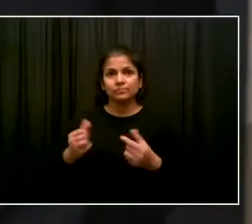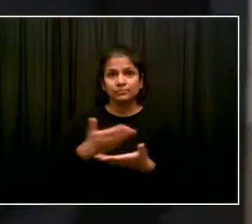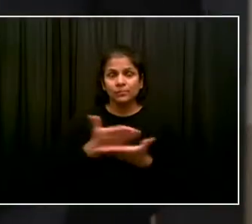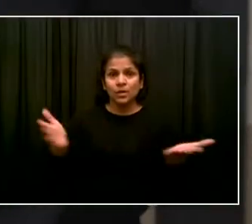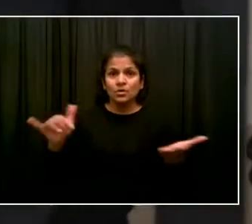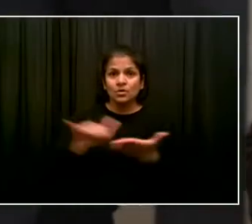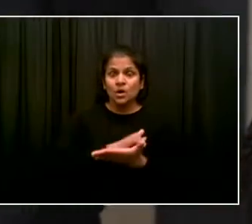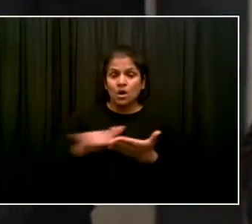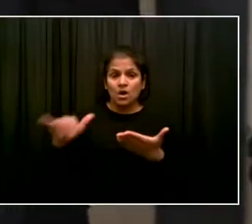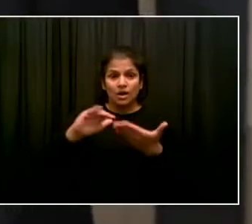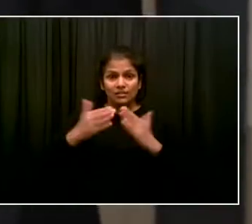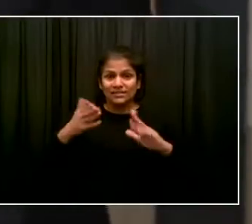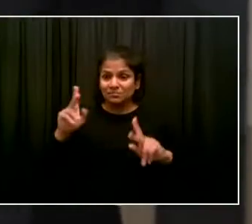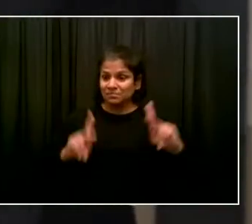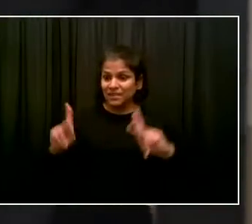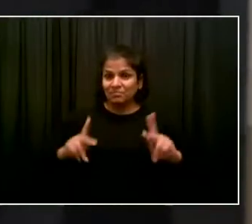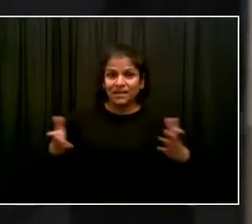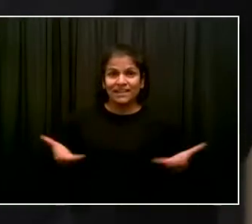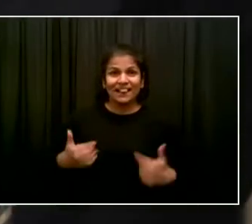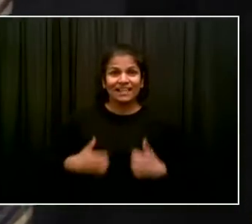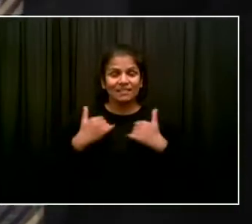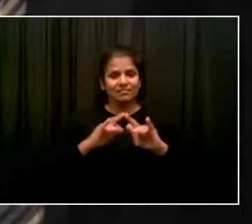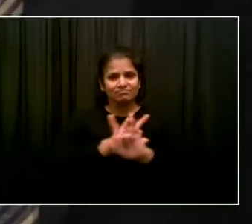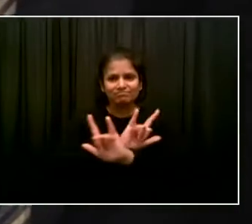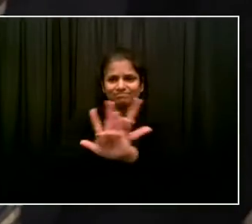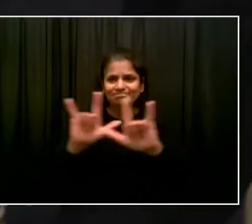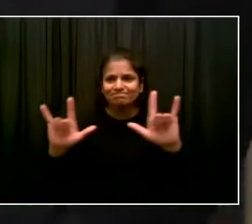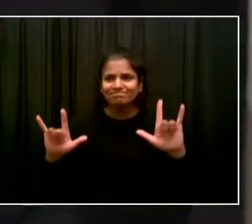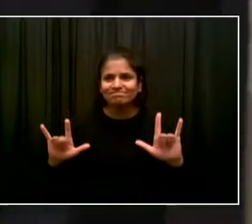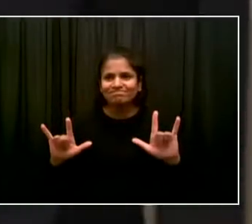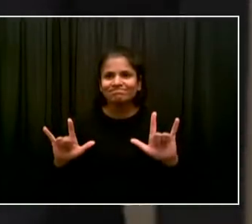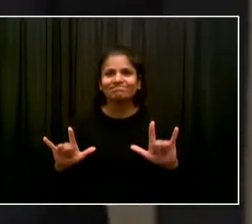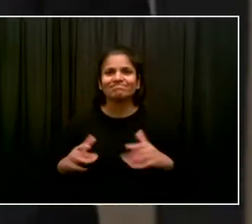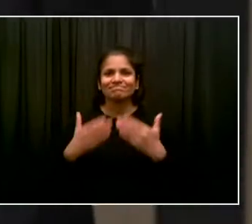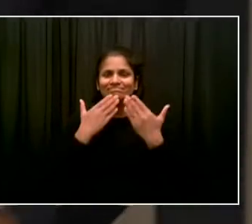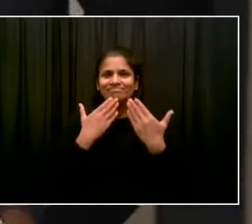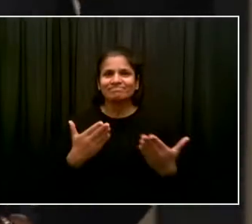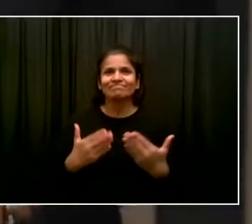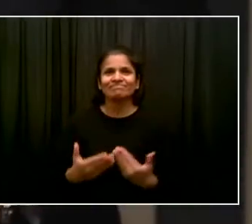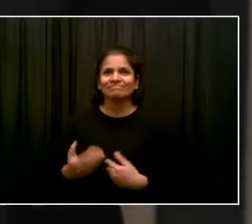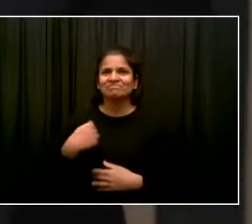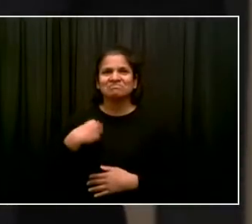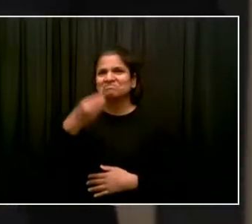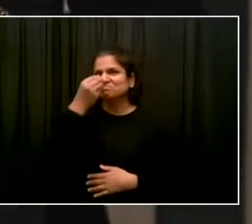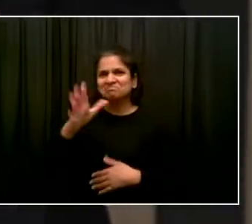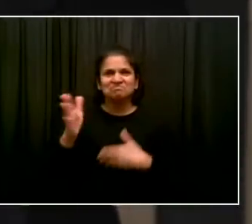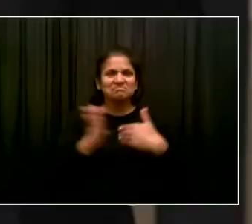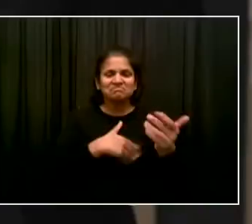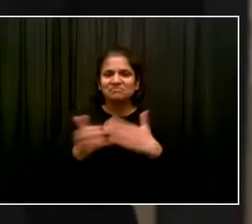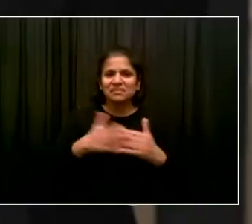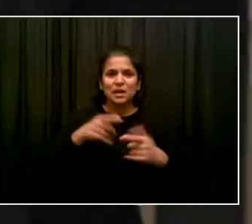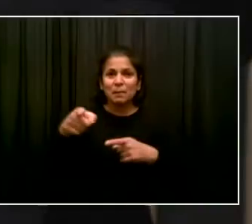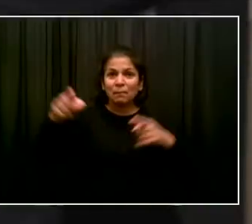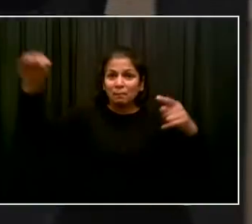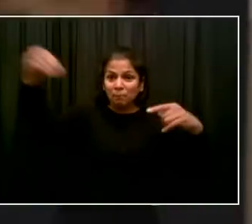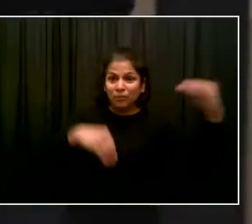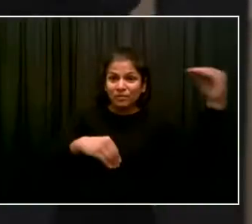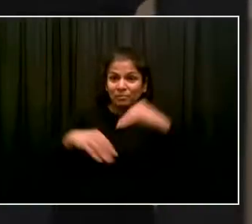YOU FOR ALL YOU DO AND CARE FOR ME. TO OVER 8 MILLION NEW YORKERS I LOVE ALL OF YOU REGARDLESS OF